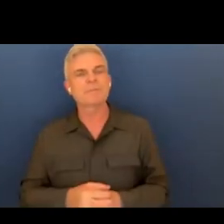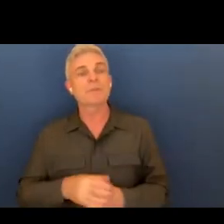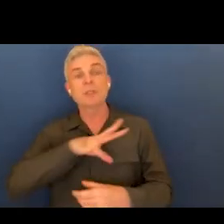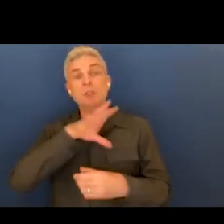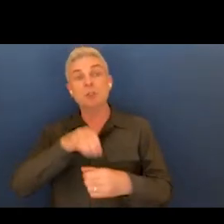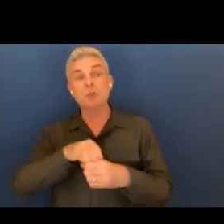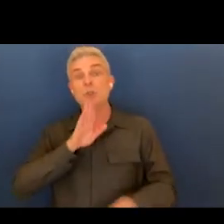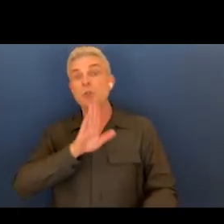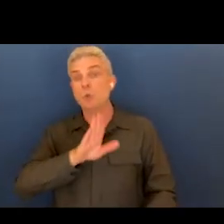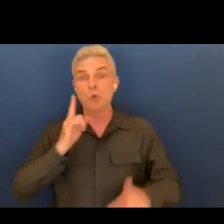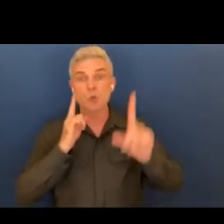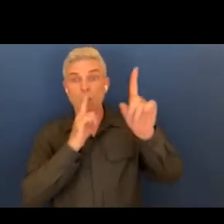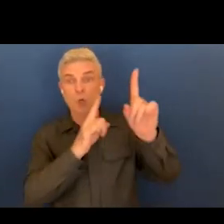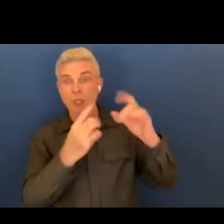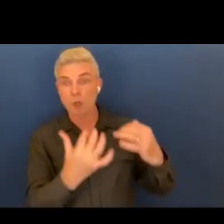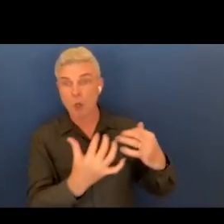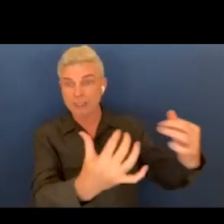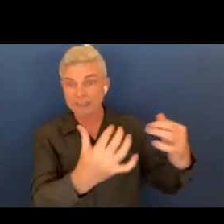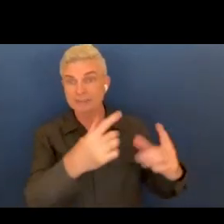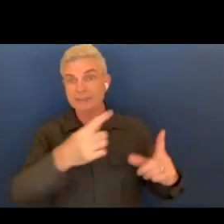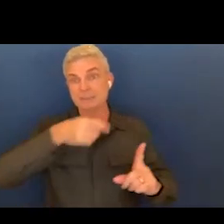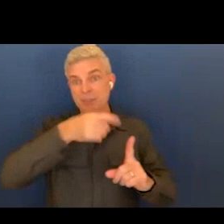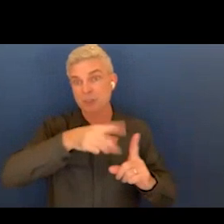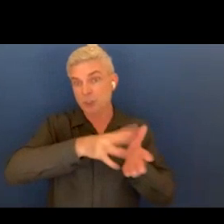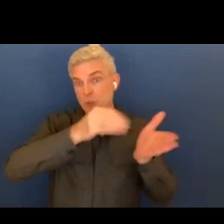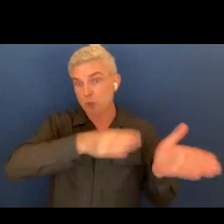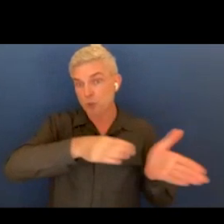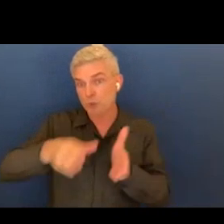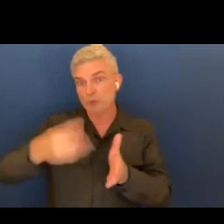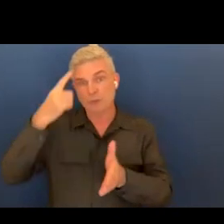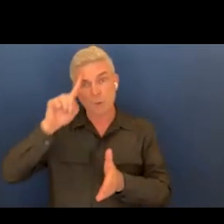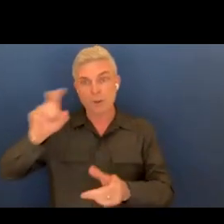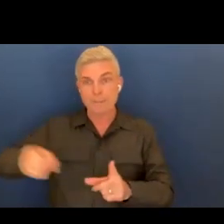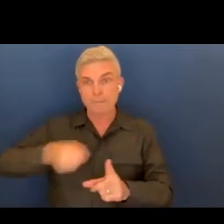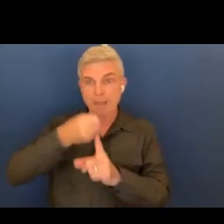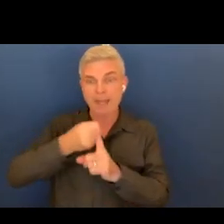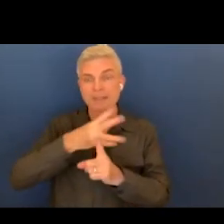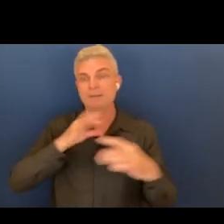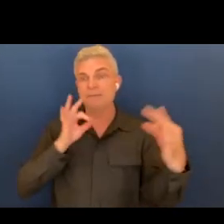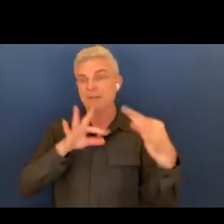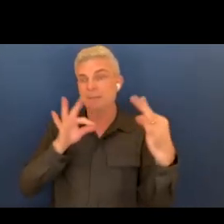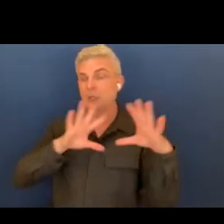Include your target audience, especially students, on input and feedback groups and